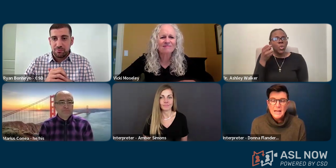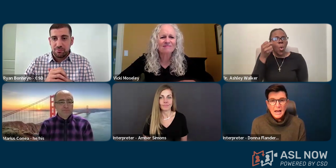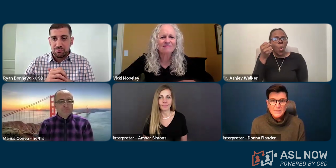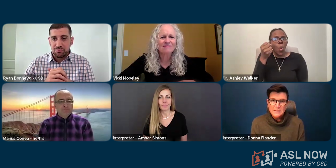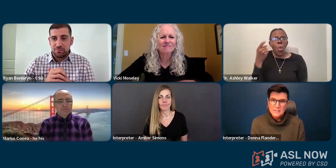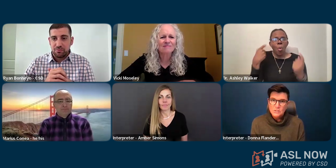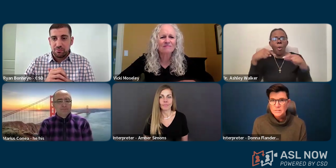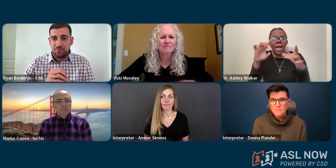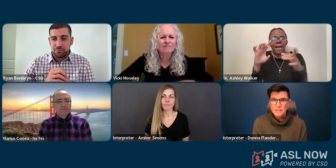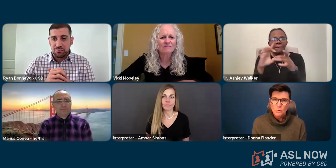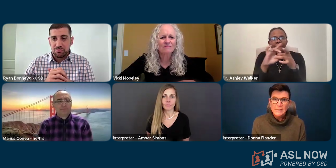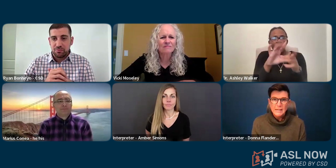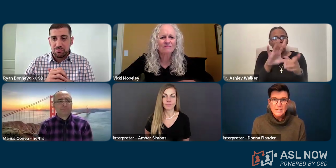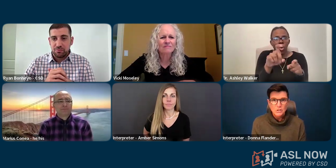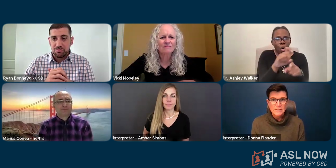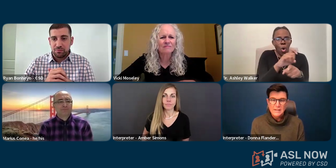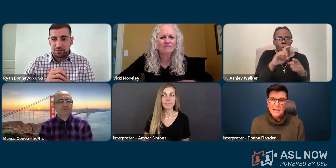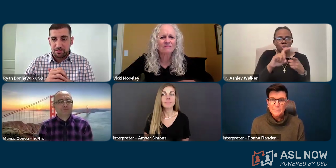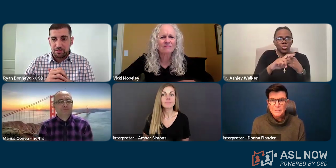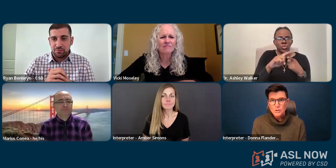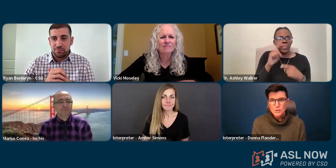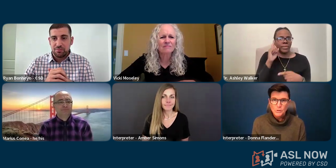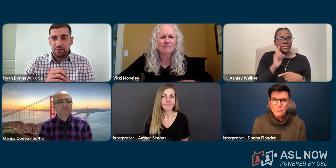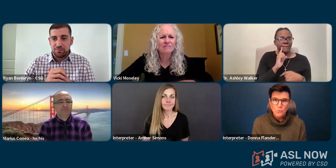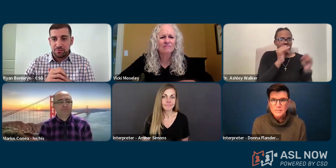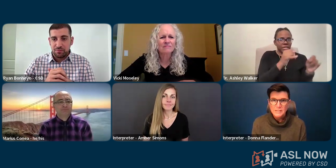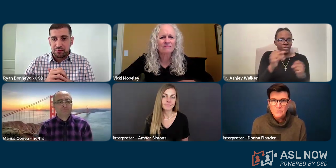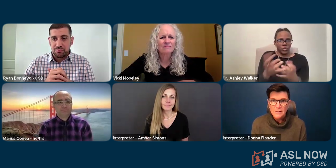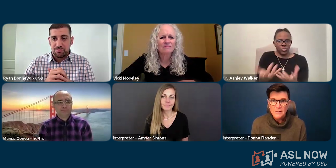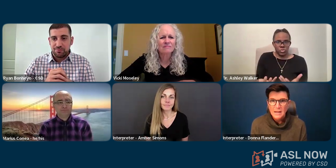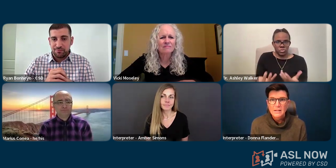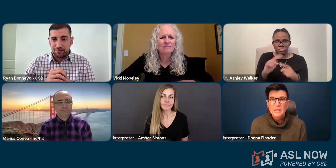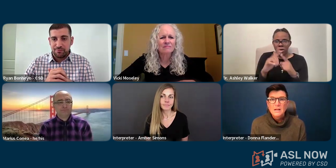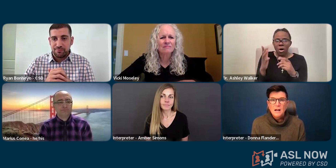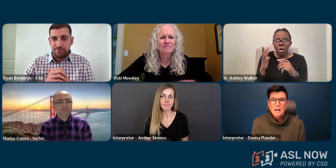and they say, Hi, this is Sorenson video relay service and I am interpreter number four six, five, nine.